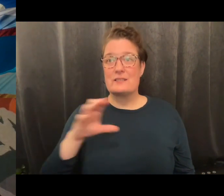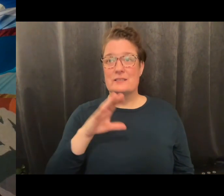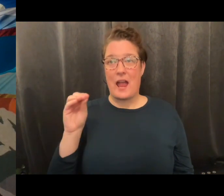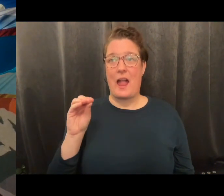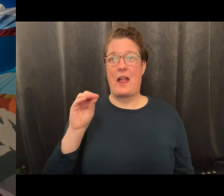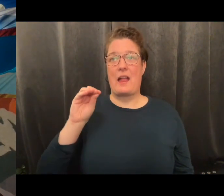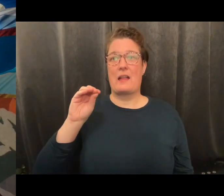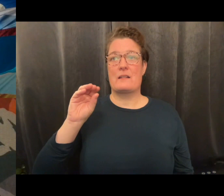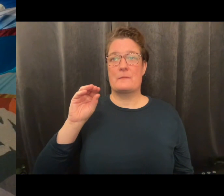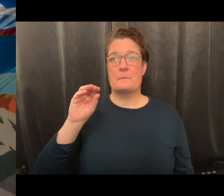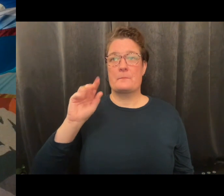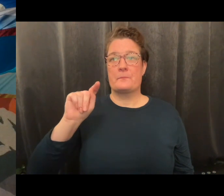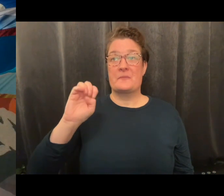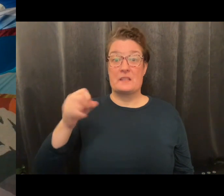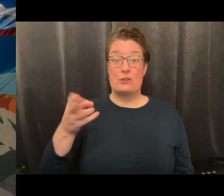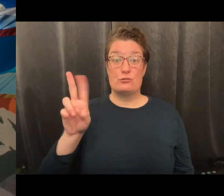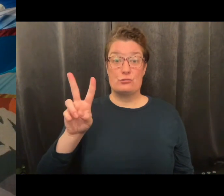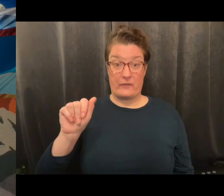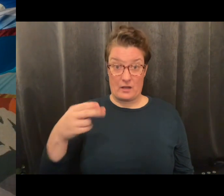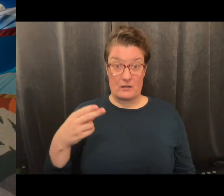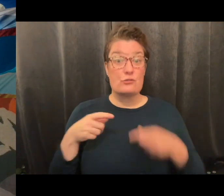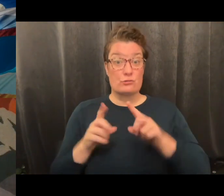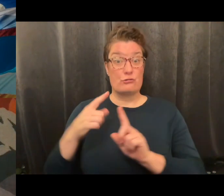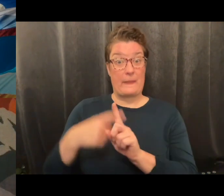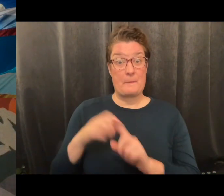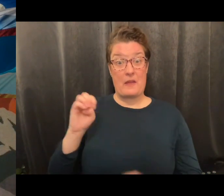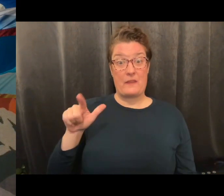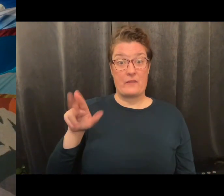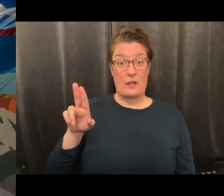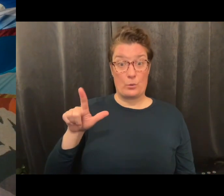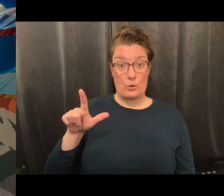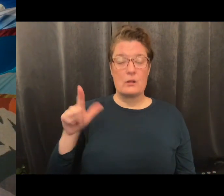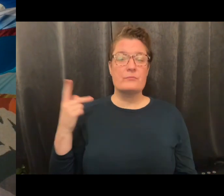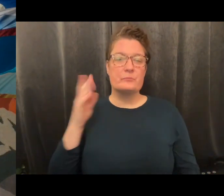of sessions at the local temple at, at Temple Beth Hatfiloh, on teshuvah